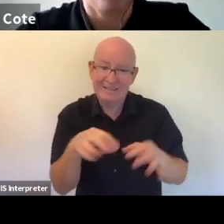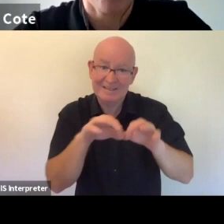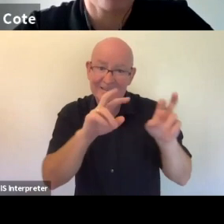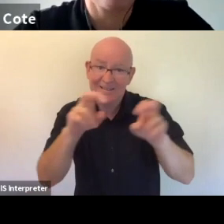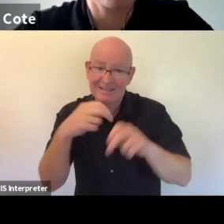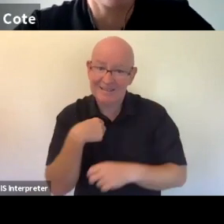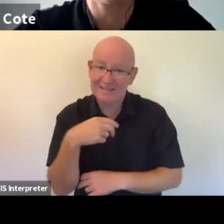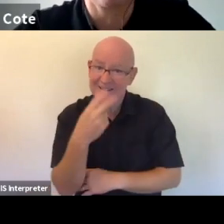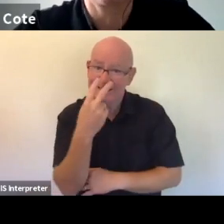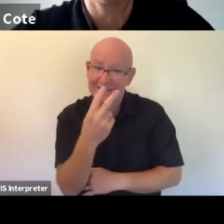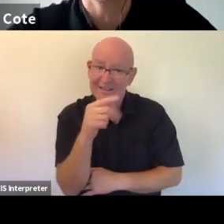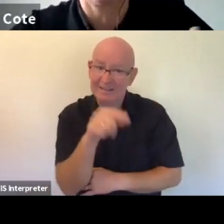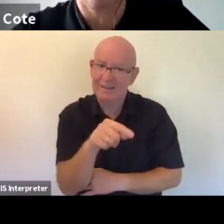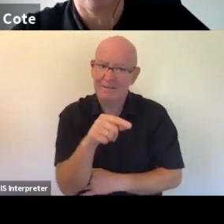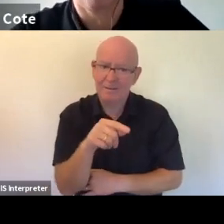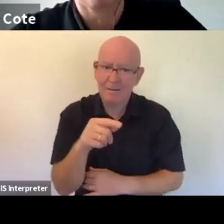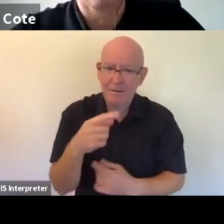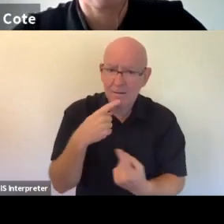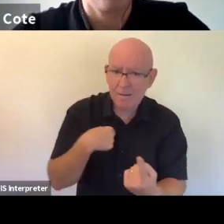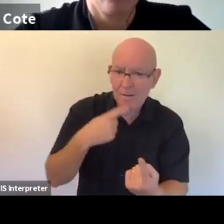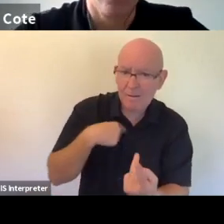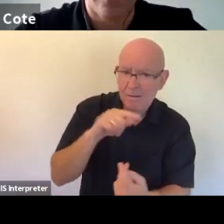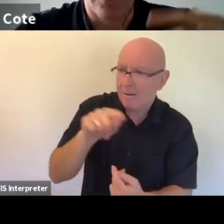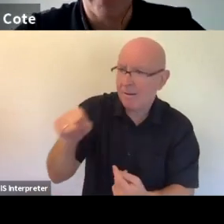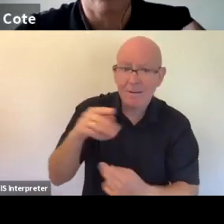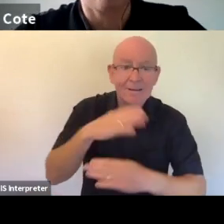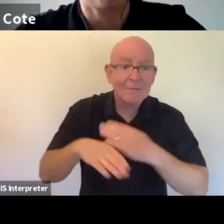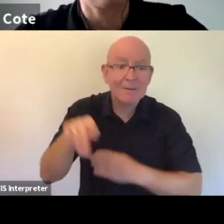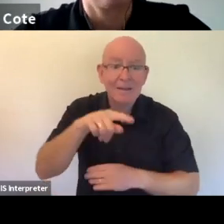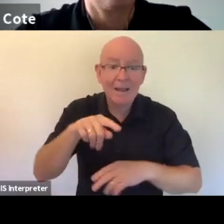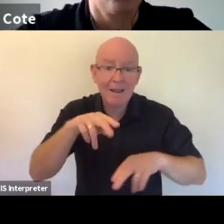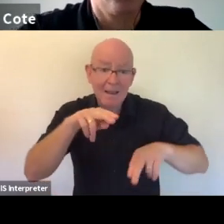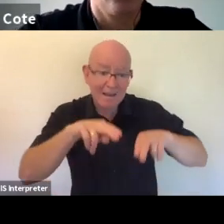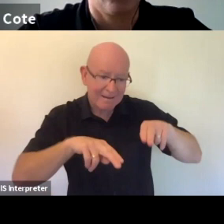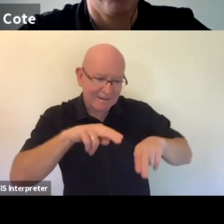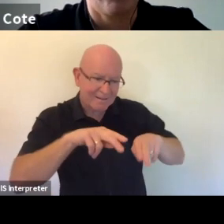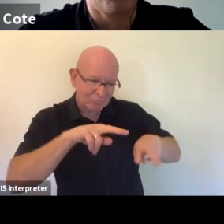And they are probably among those who need the most support. So this is really something to re-think